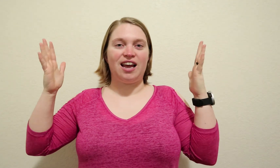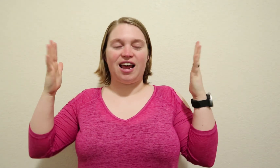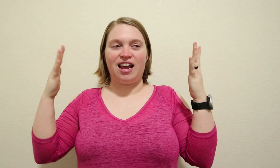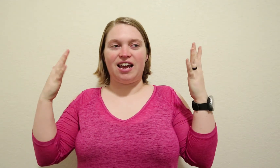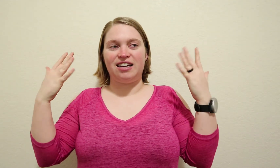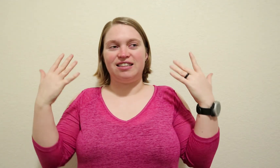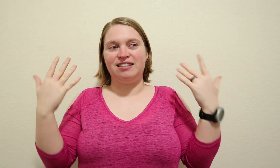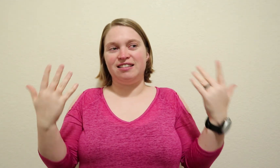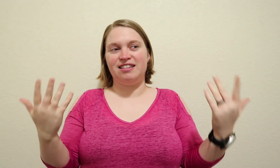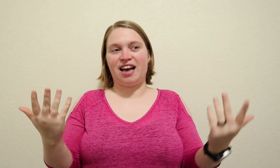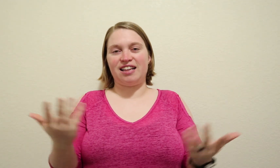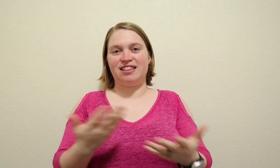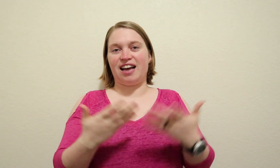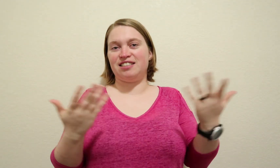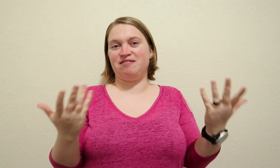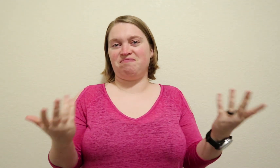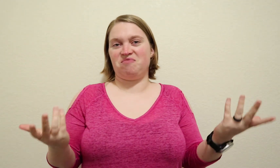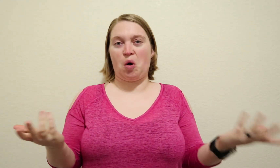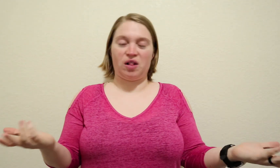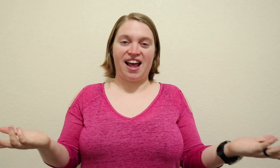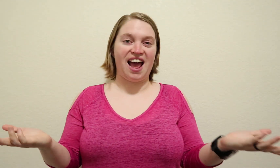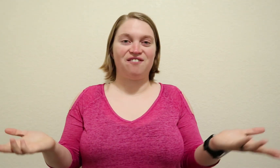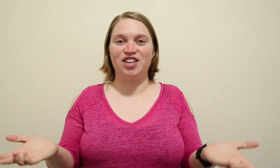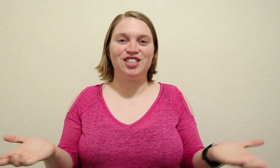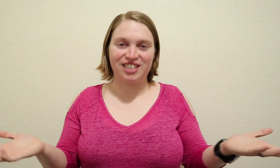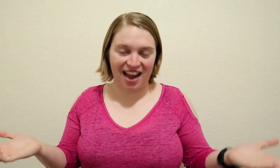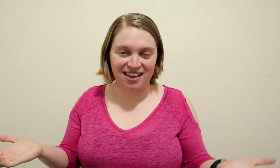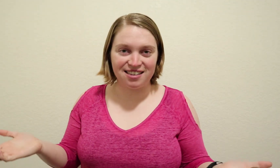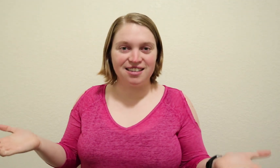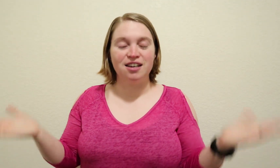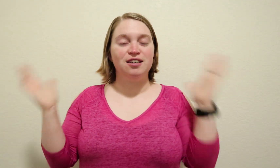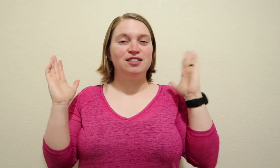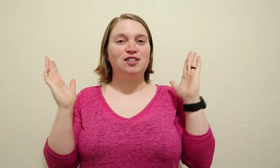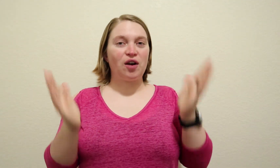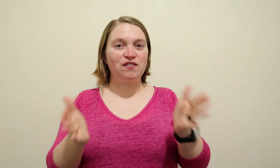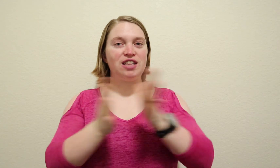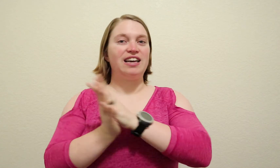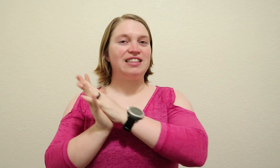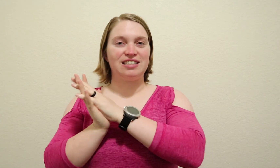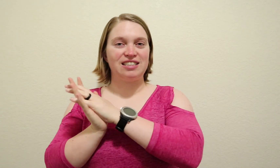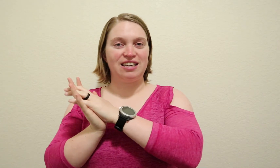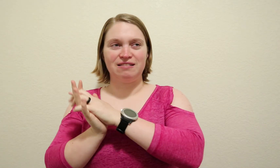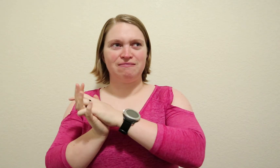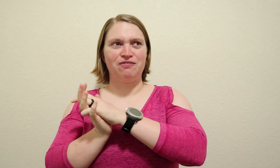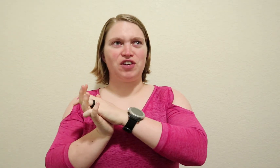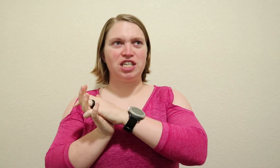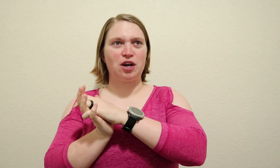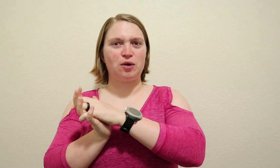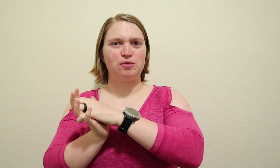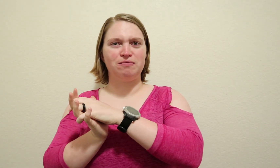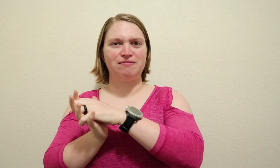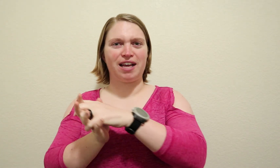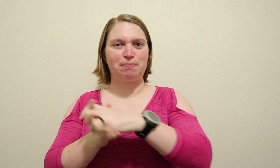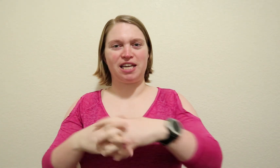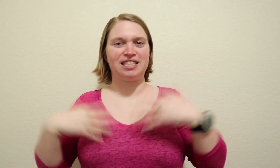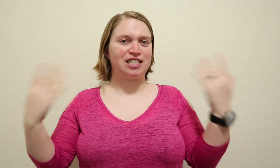and that's all I have for you today so if you like this video because it's